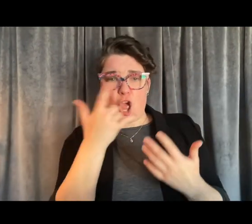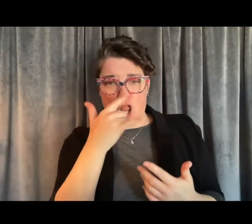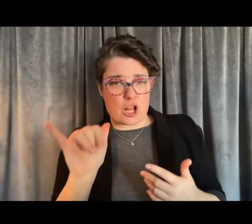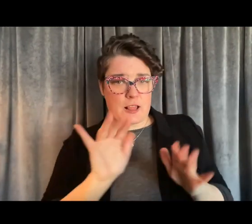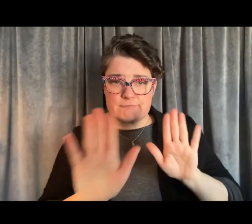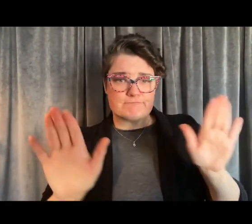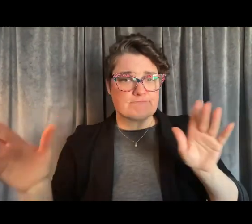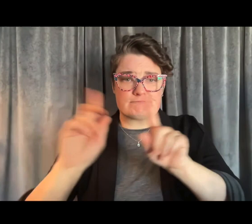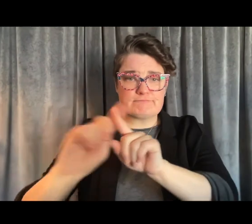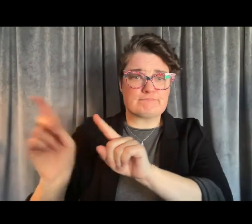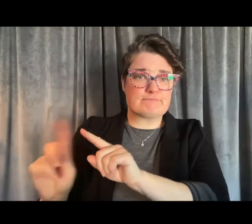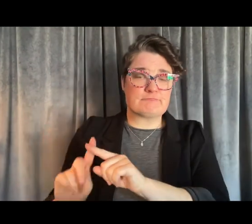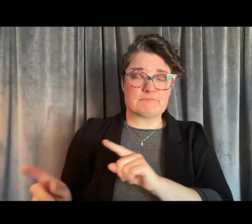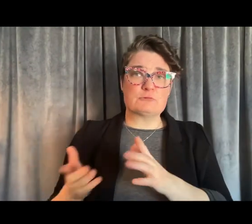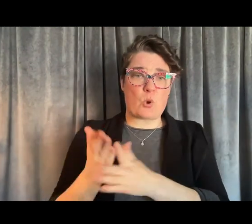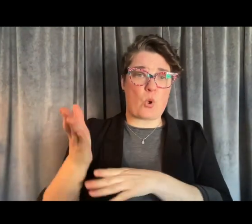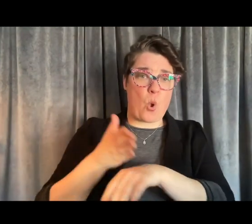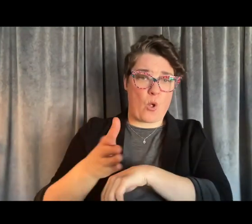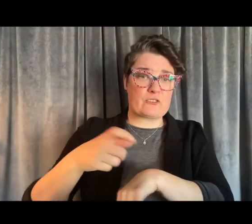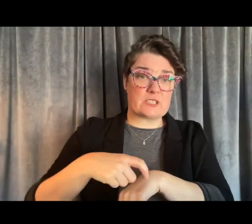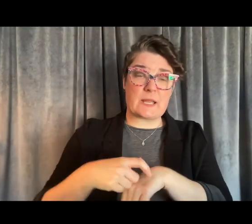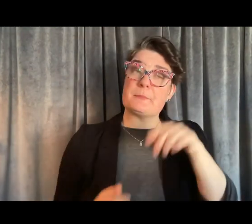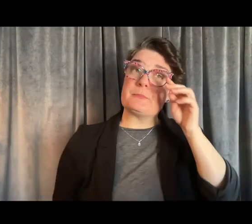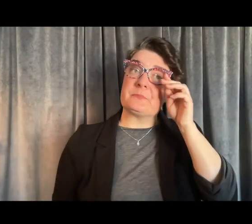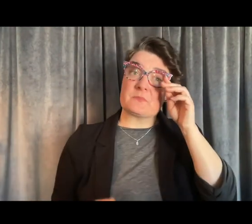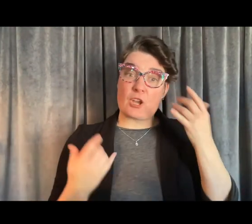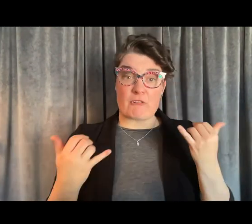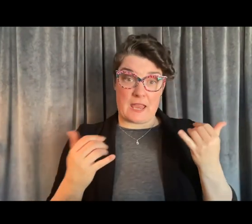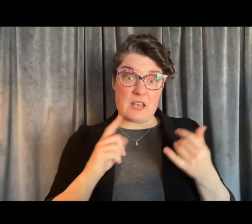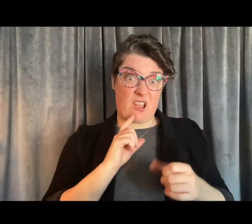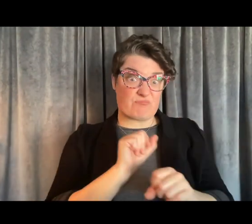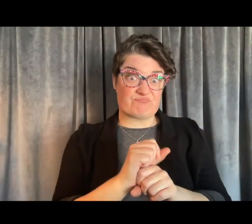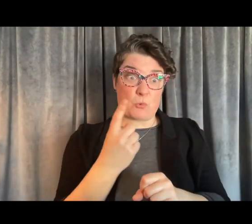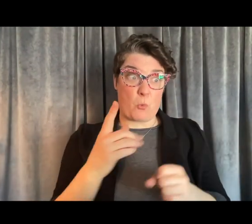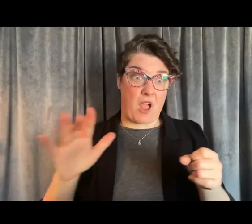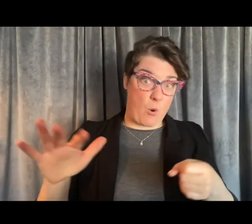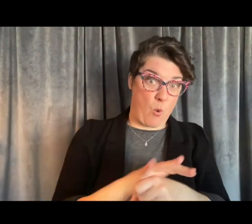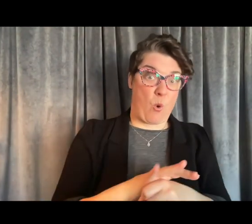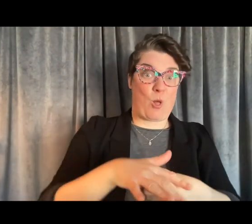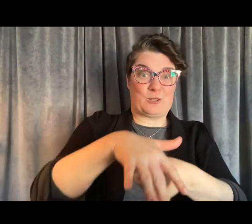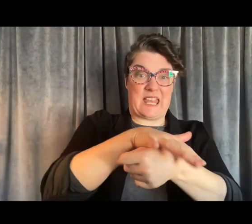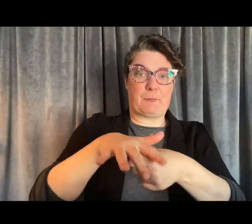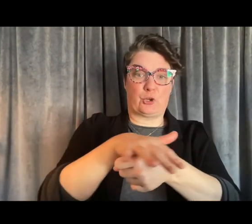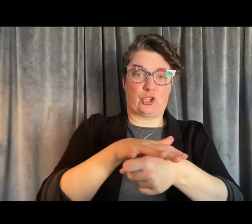And right now it's an entire neighborhood, you know, that spans miles and like